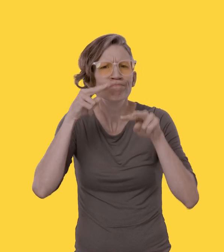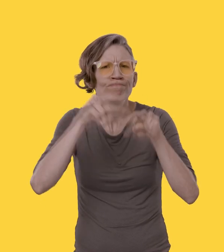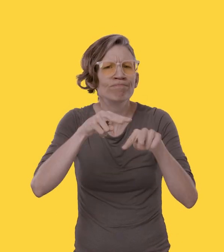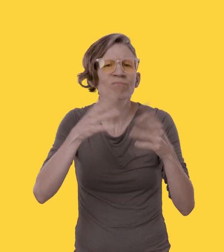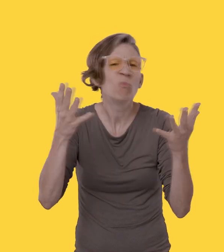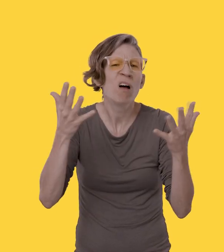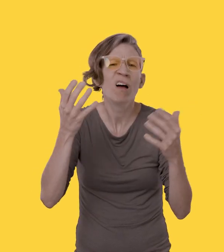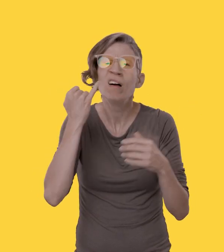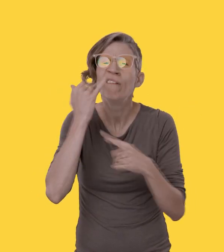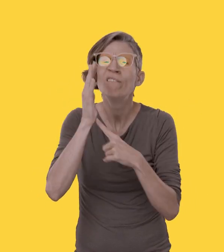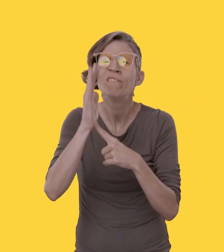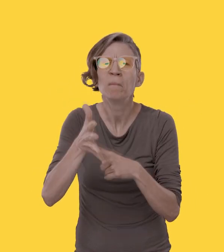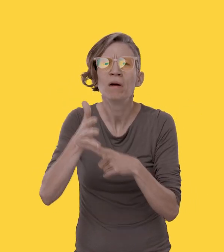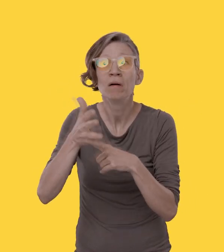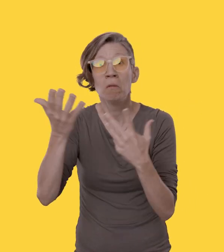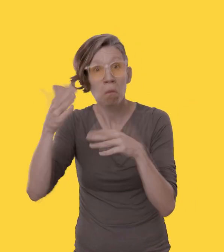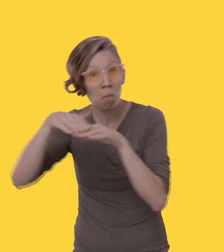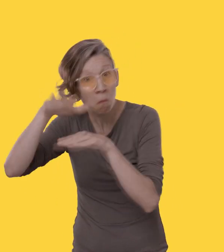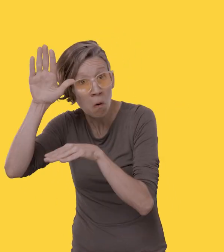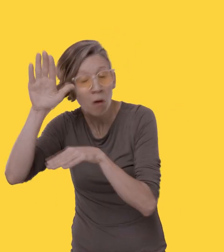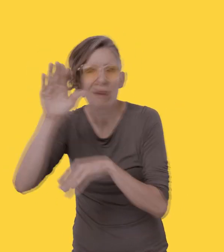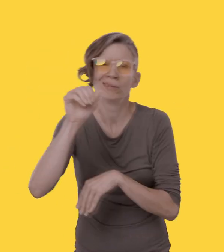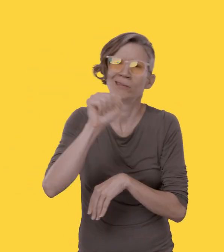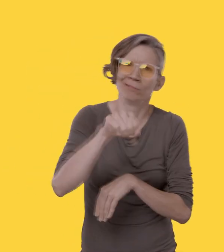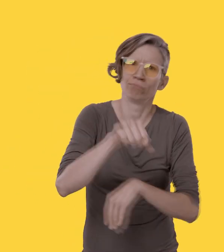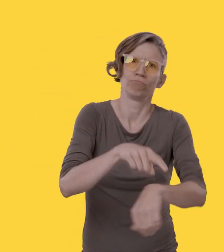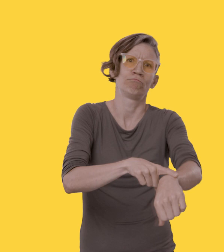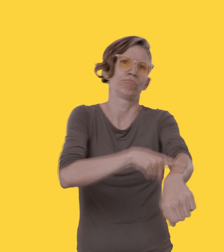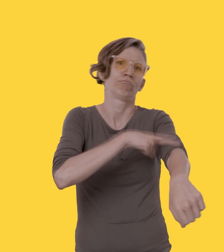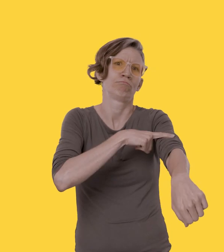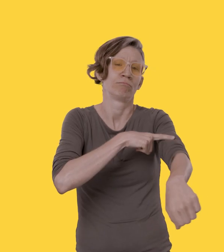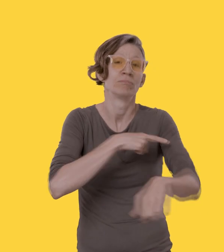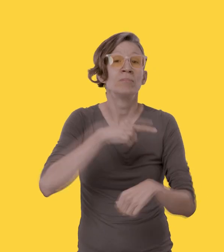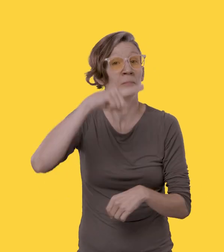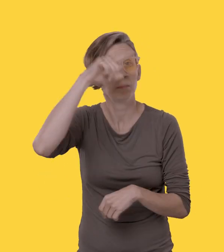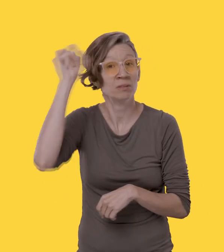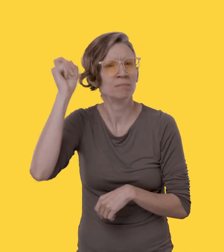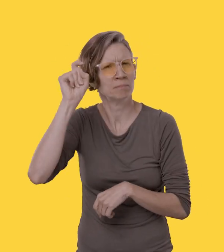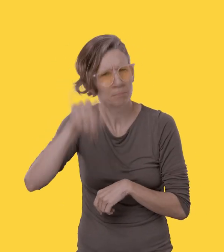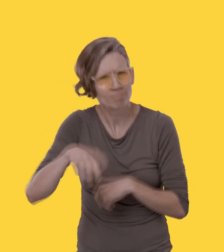One is, if the message response is going to take 5 minutes or more. 5 minutes is a long time,